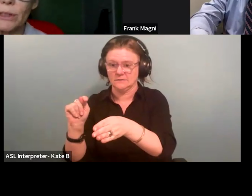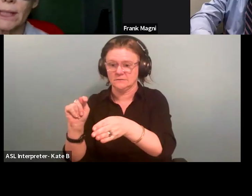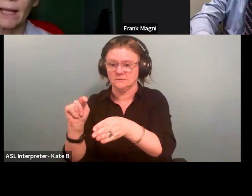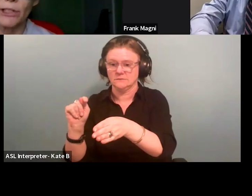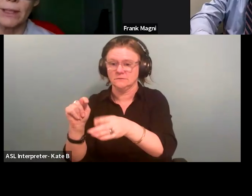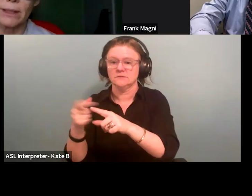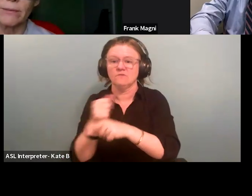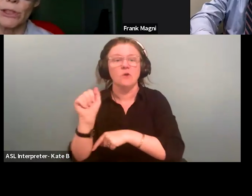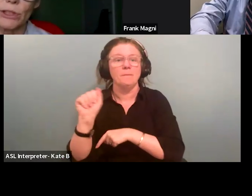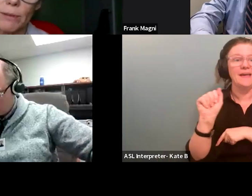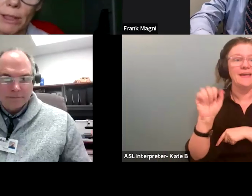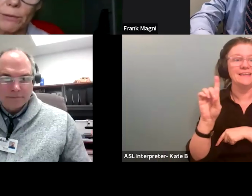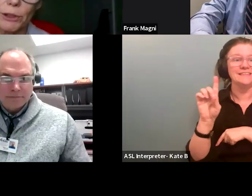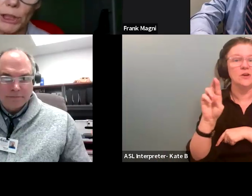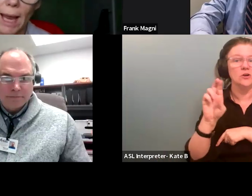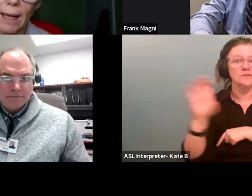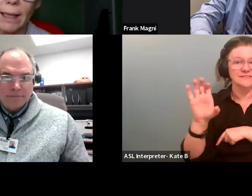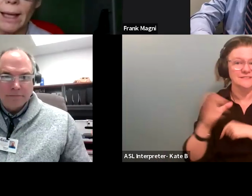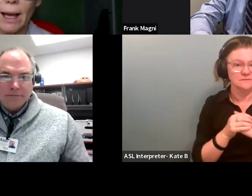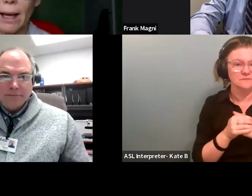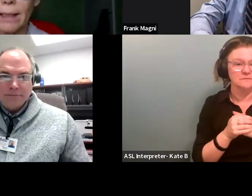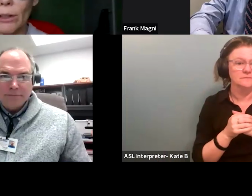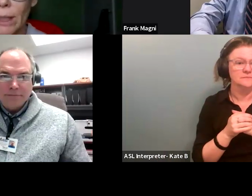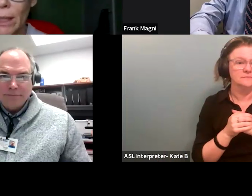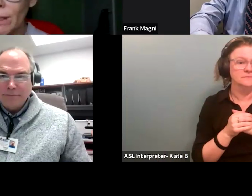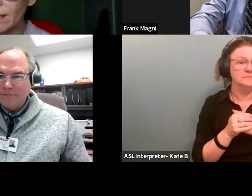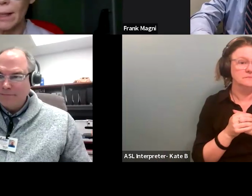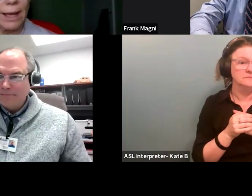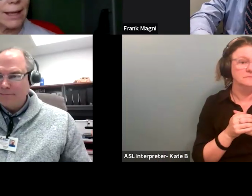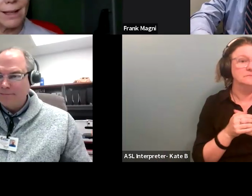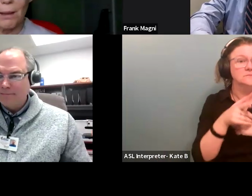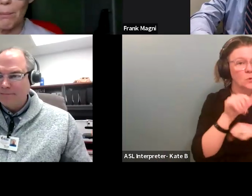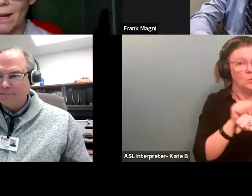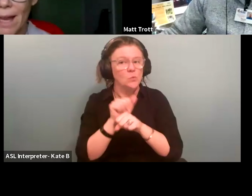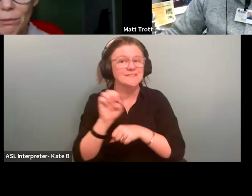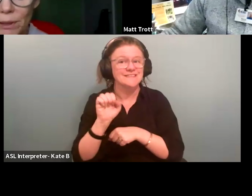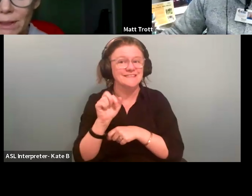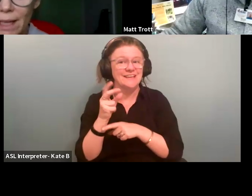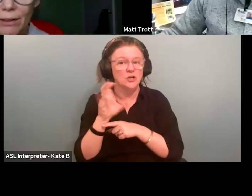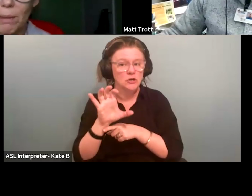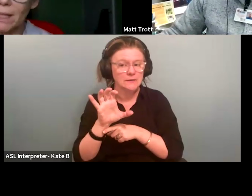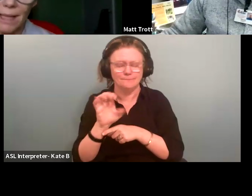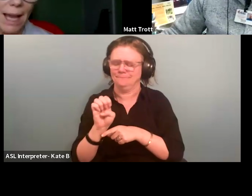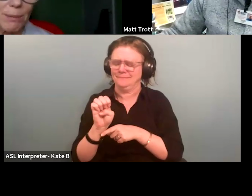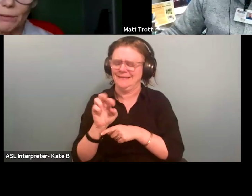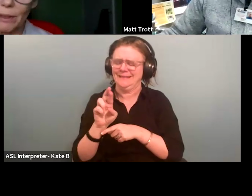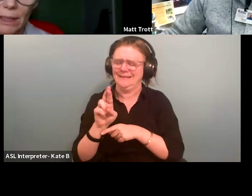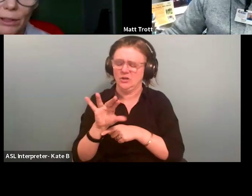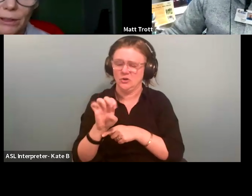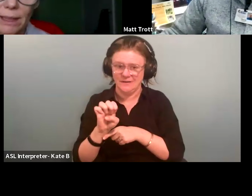Agency on Aging, the division director for GECAC here in Erie. Again, Matt and I have worked together many times over the years.